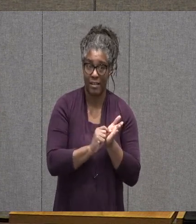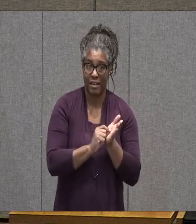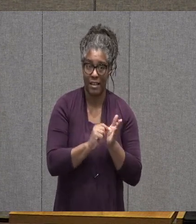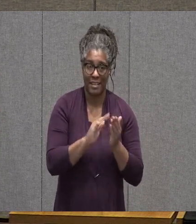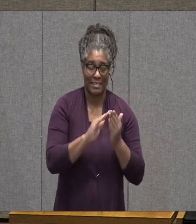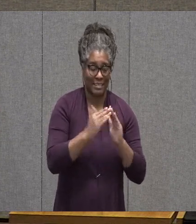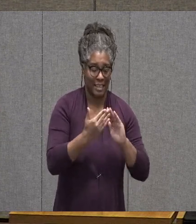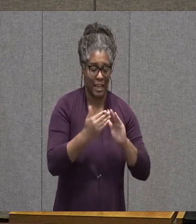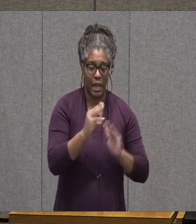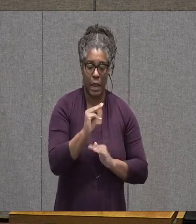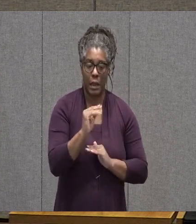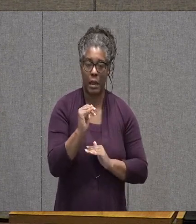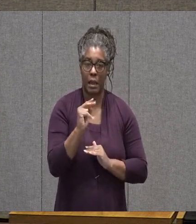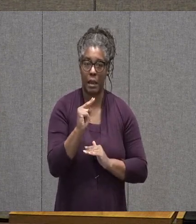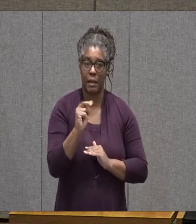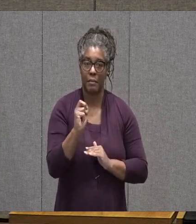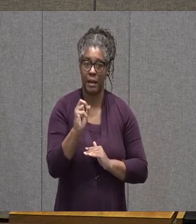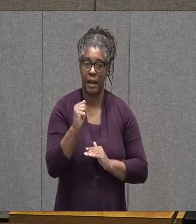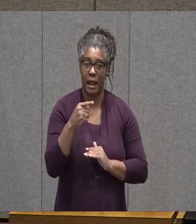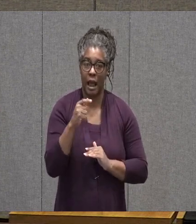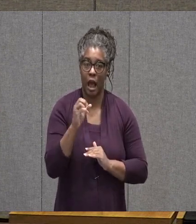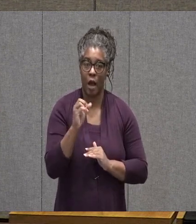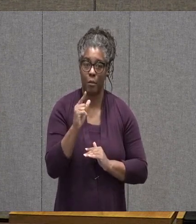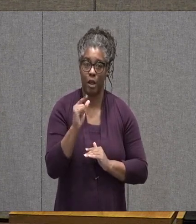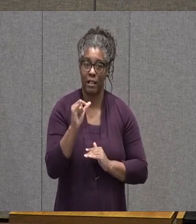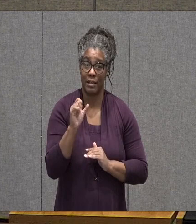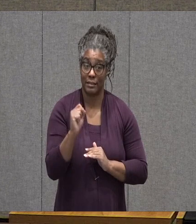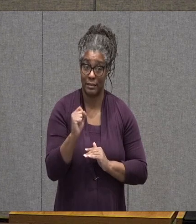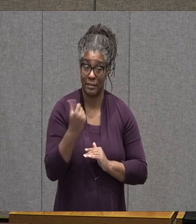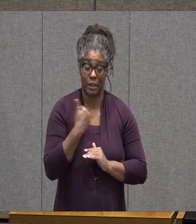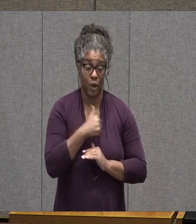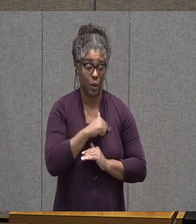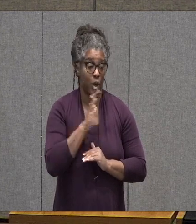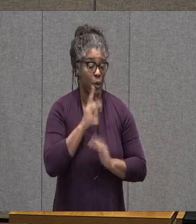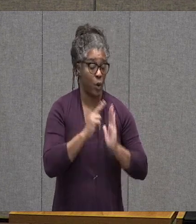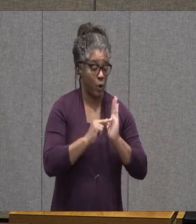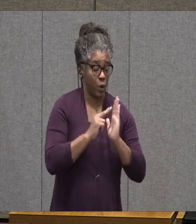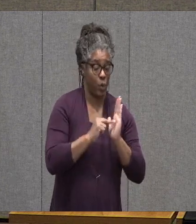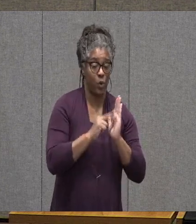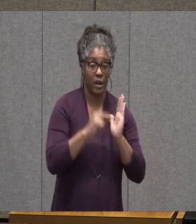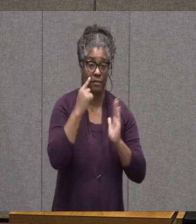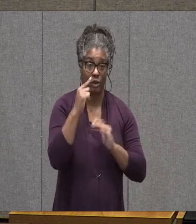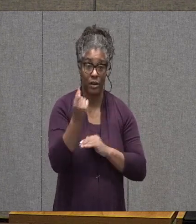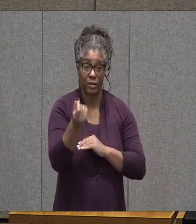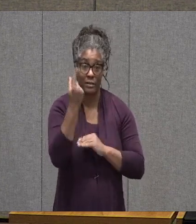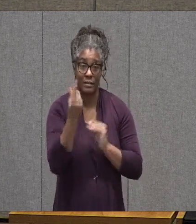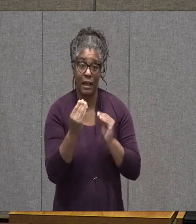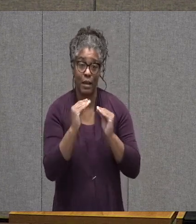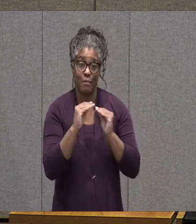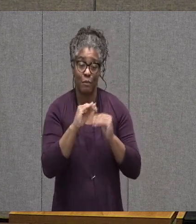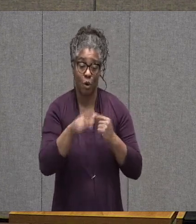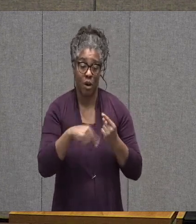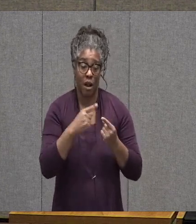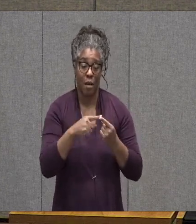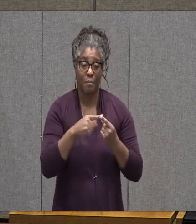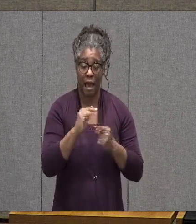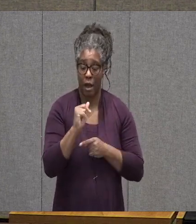to look at and understand more about income. But before we start reading the book,